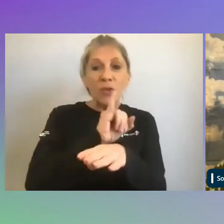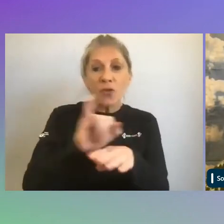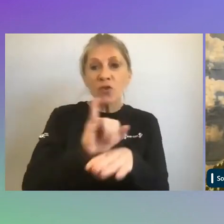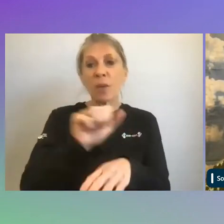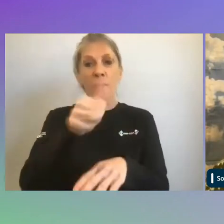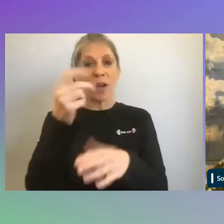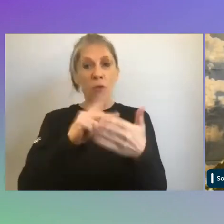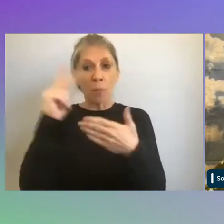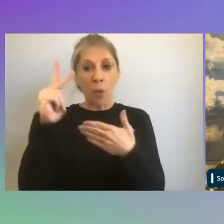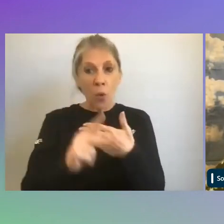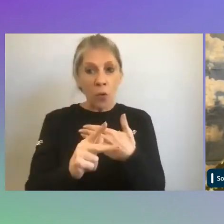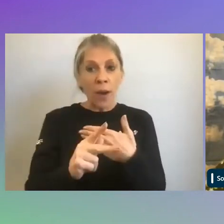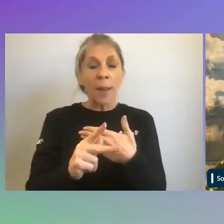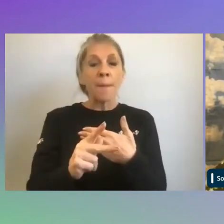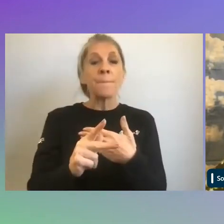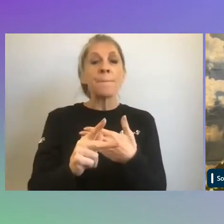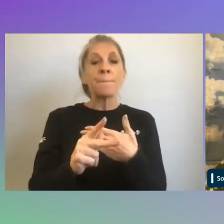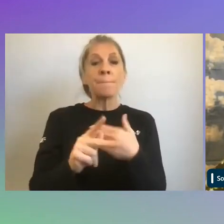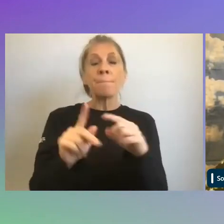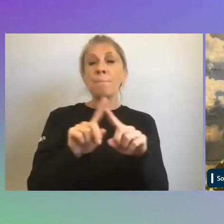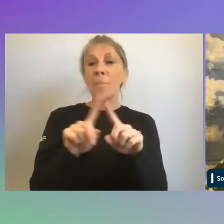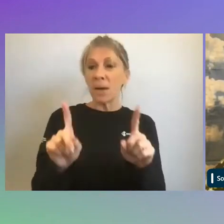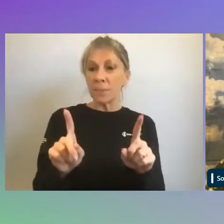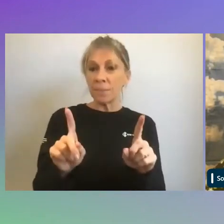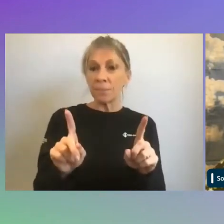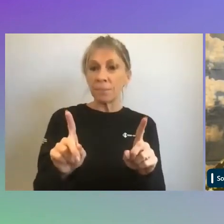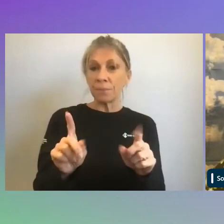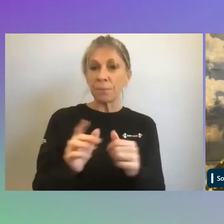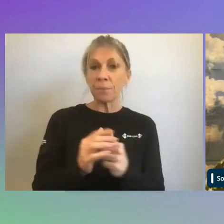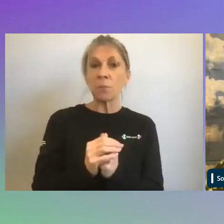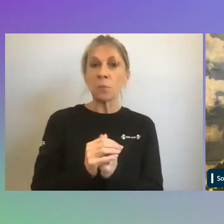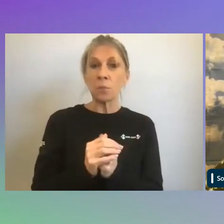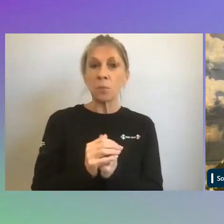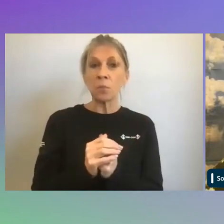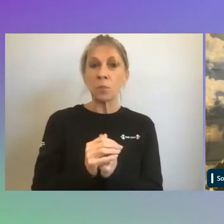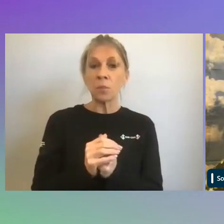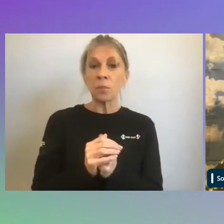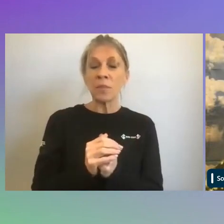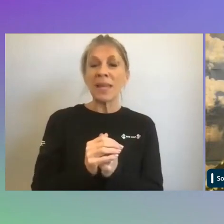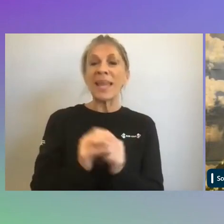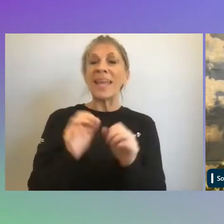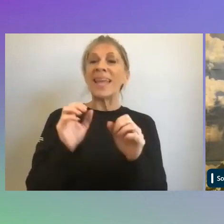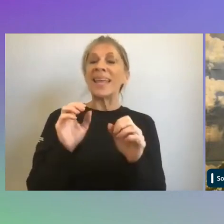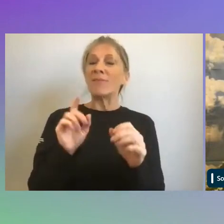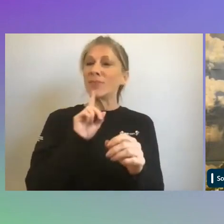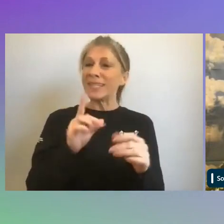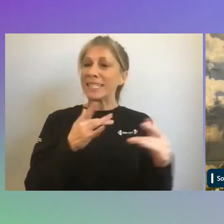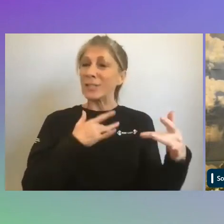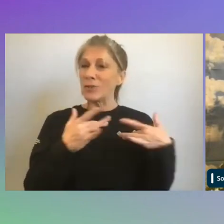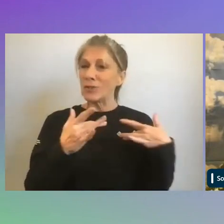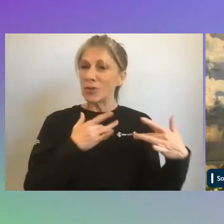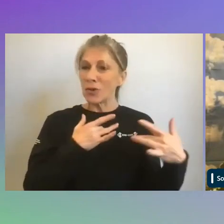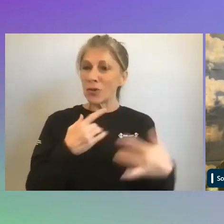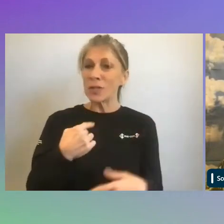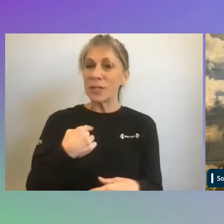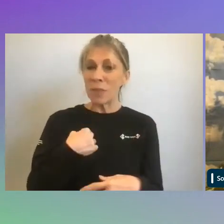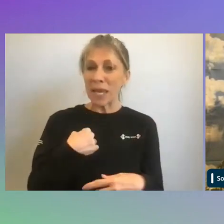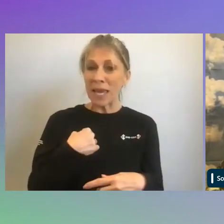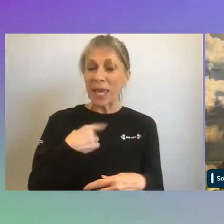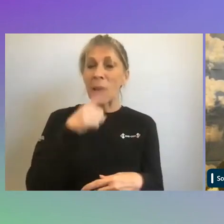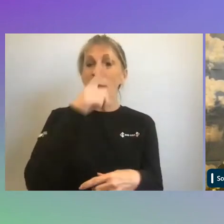but it concerns me because I